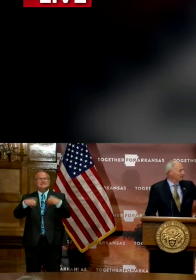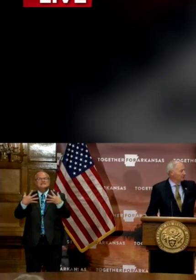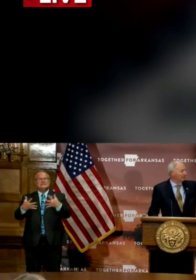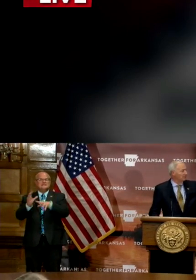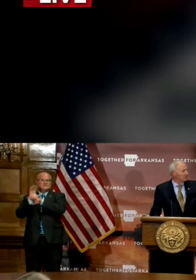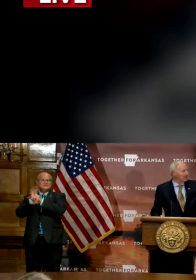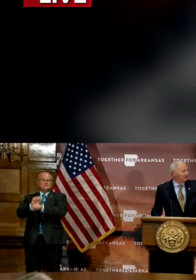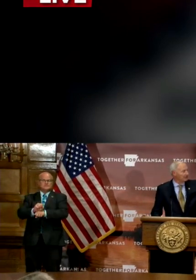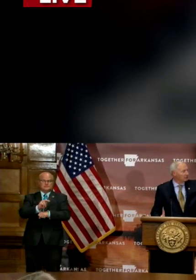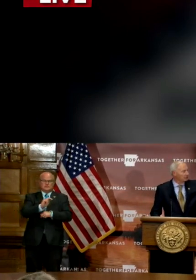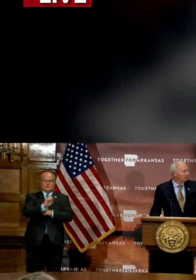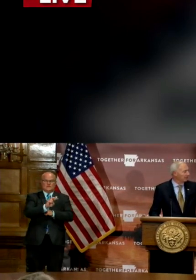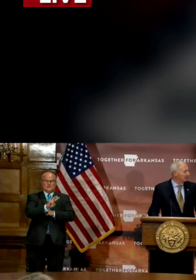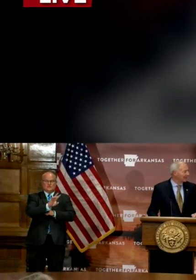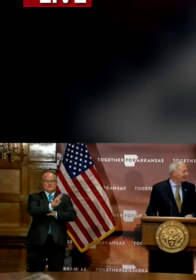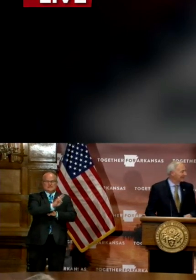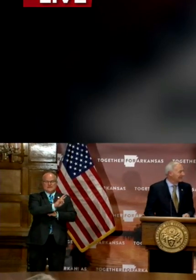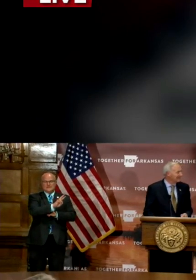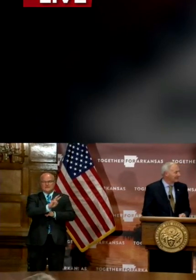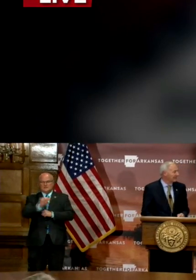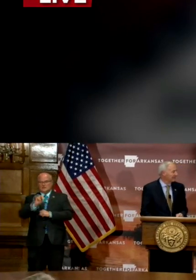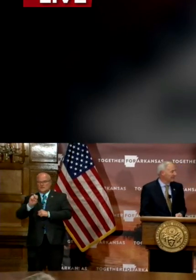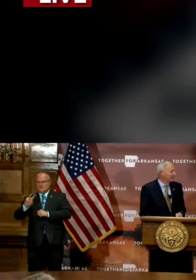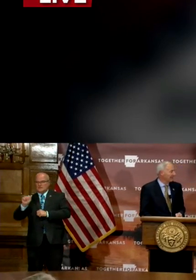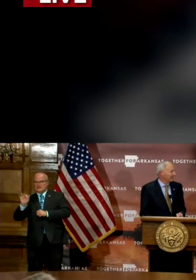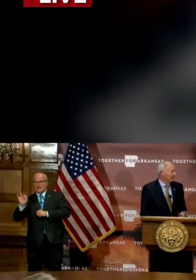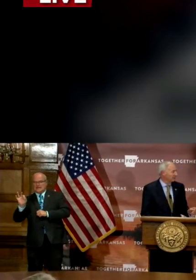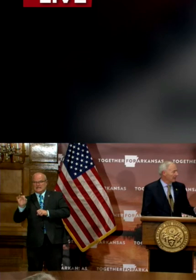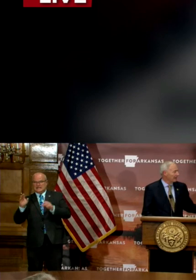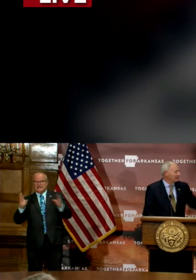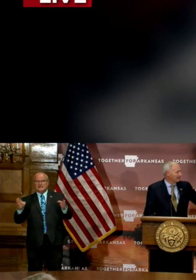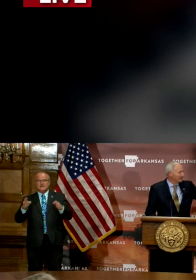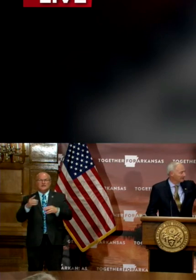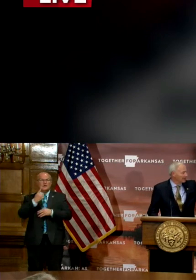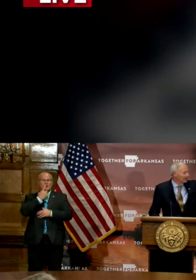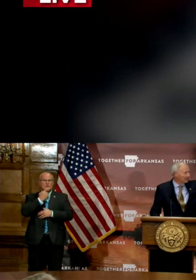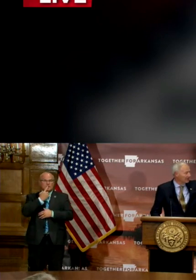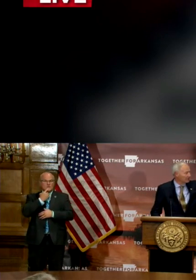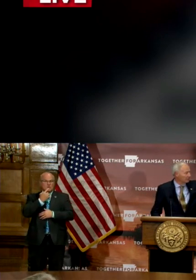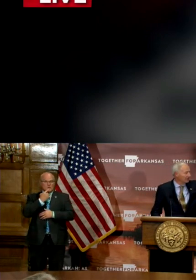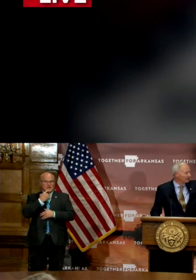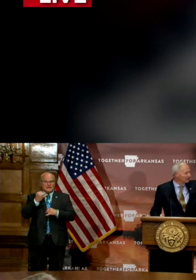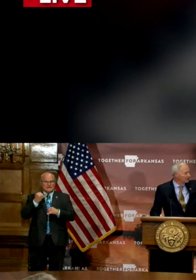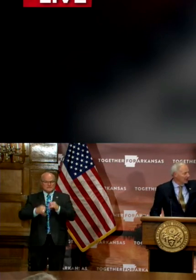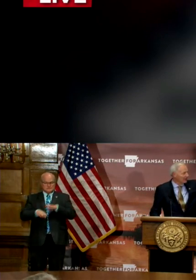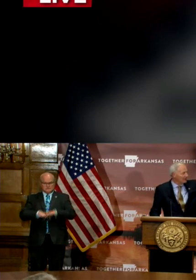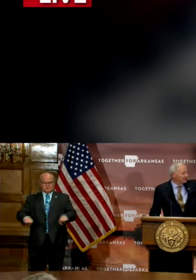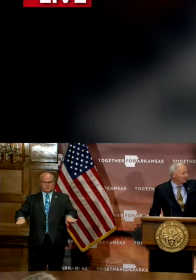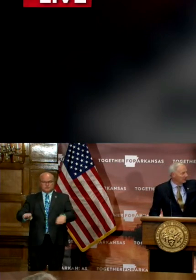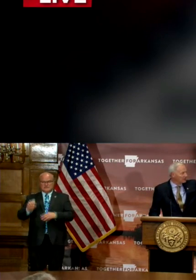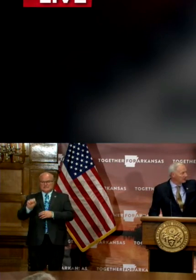CONFIRMED COVID-19 ADMISSIONS BY HOSPITAL REGION AND THIS GIVES YOU THE TRENDLINE FROM NOVEMBER